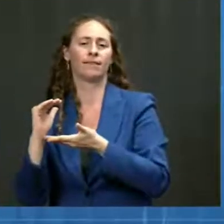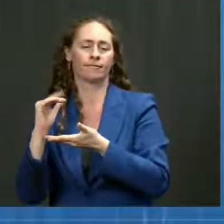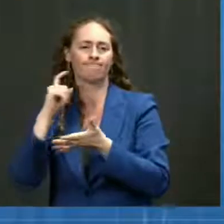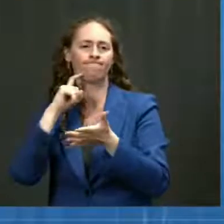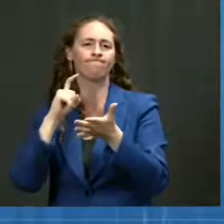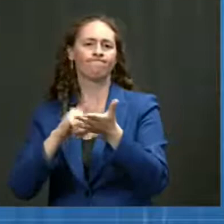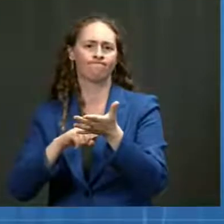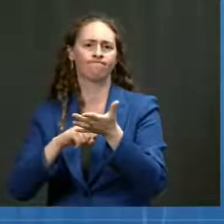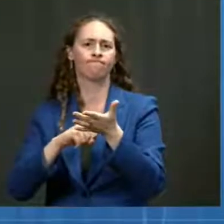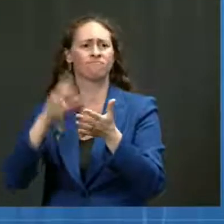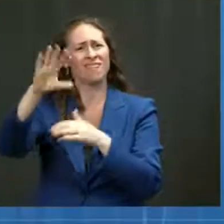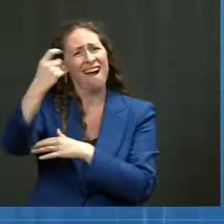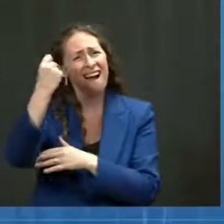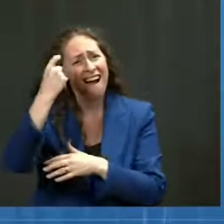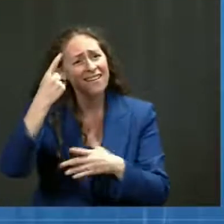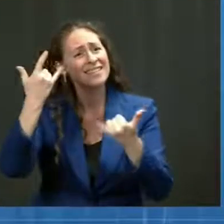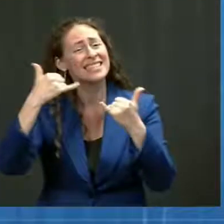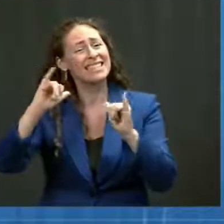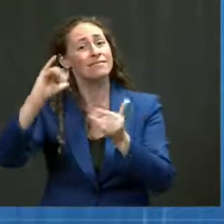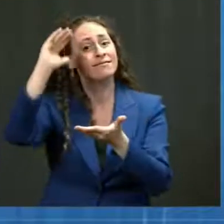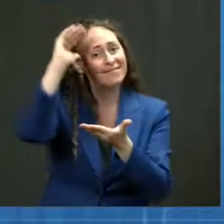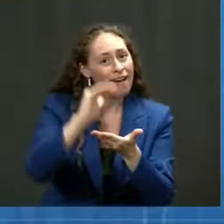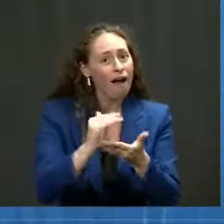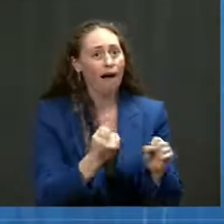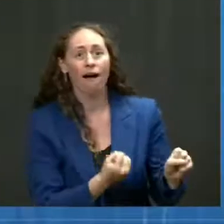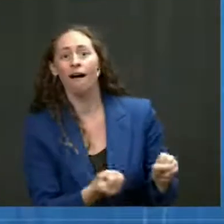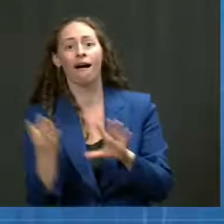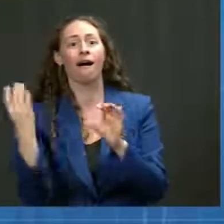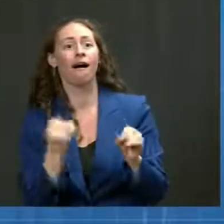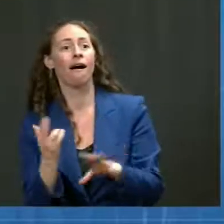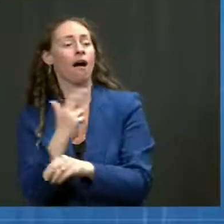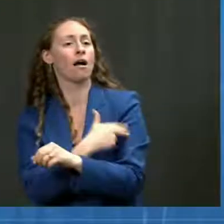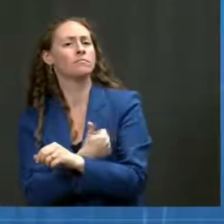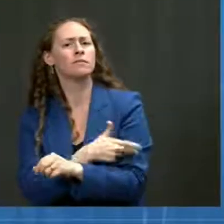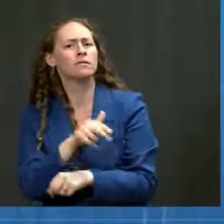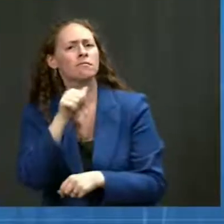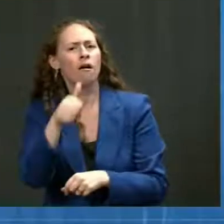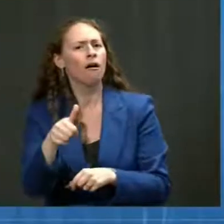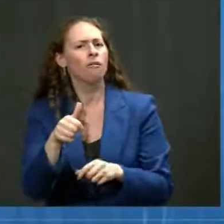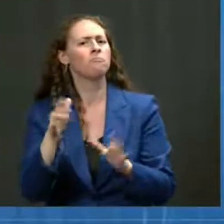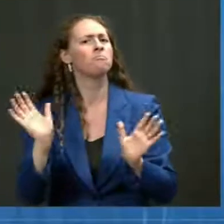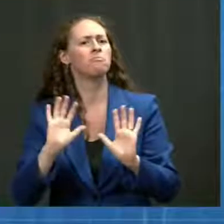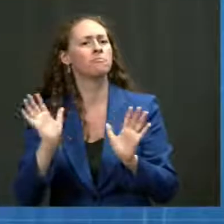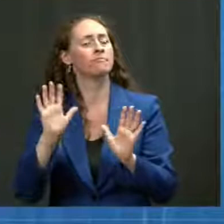ARE CURRENTLY WORKING WELL TO PREVENT HOSPITALIZATIONS, WE ARE SEEING CONCERNING EVIDENCE